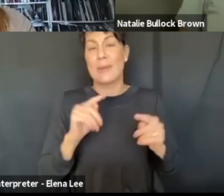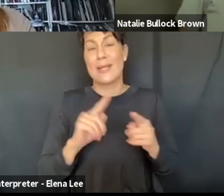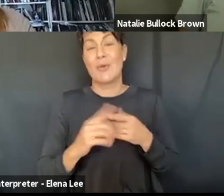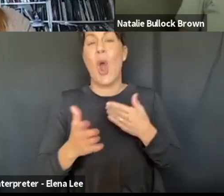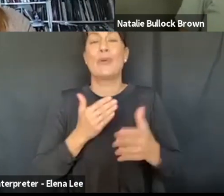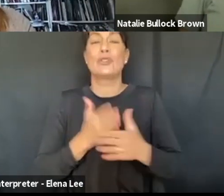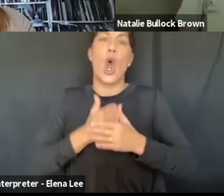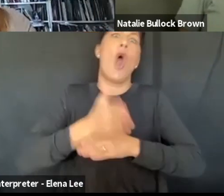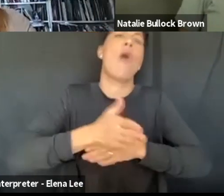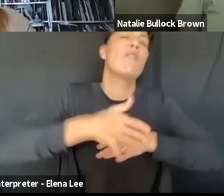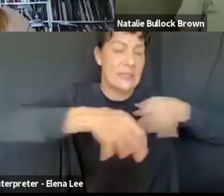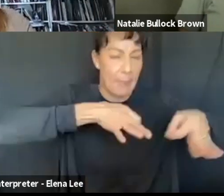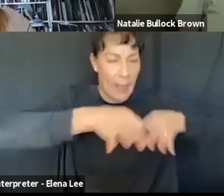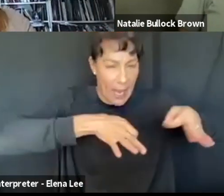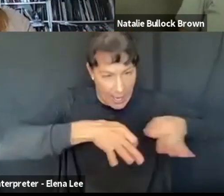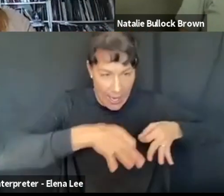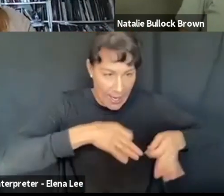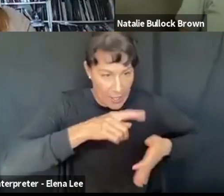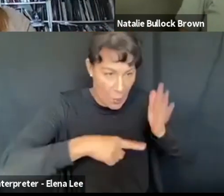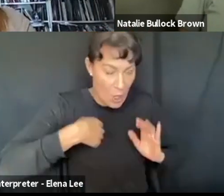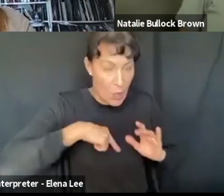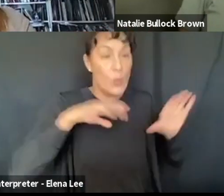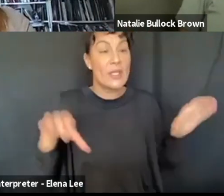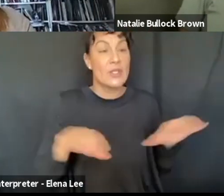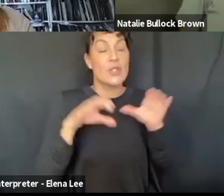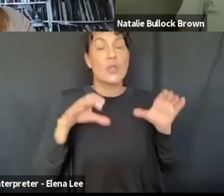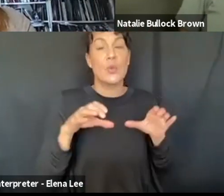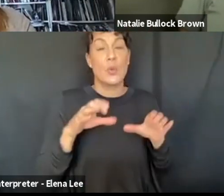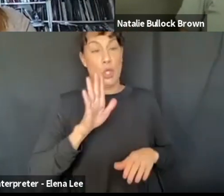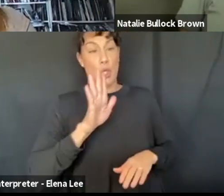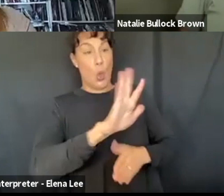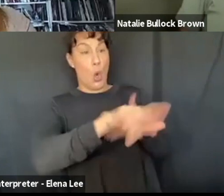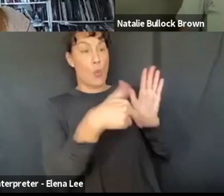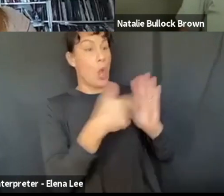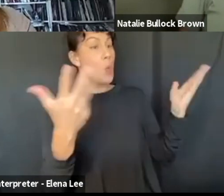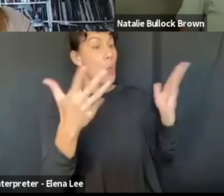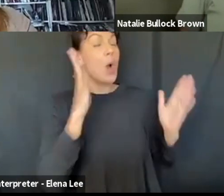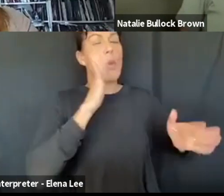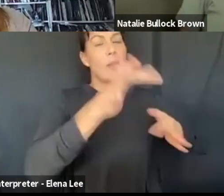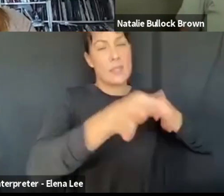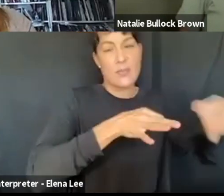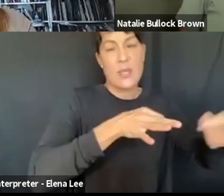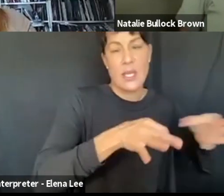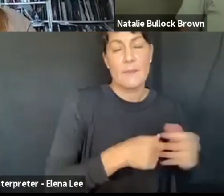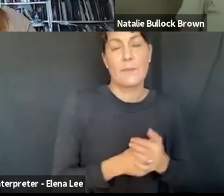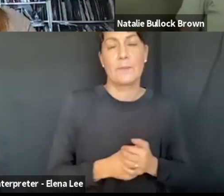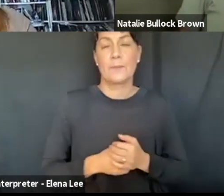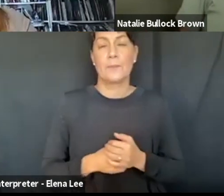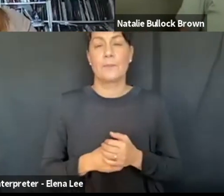This is what we do, and this is what your role would be. And this is what we would be asking of you.